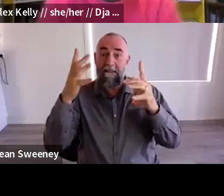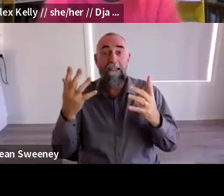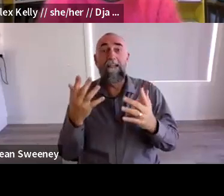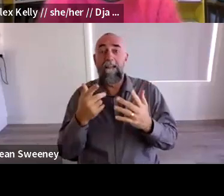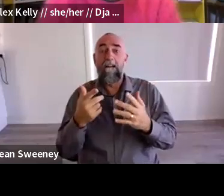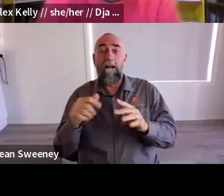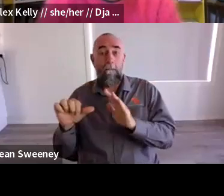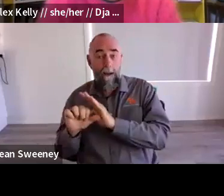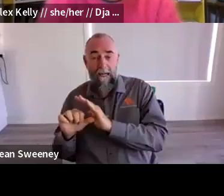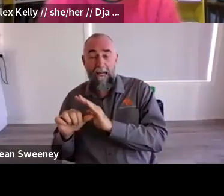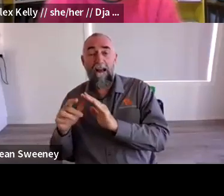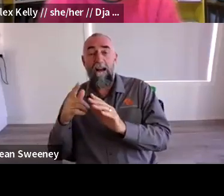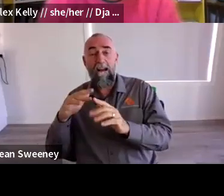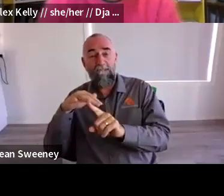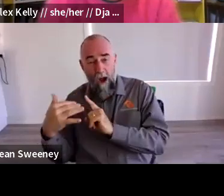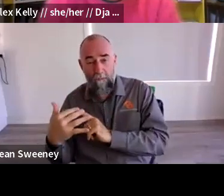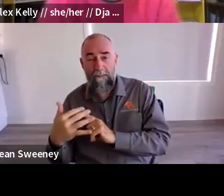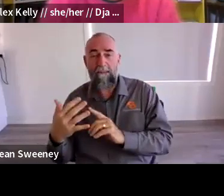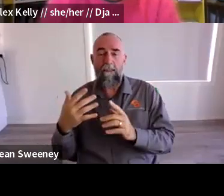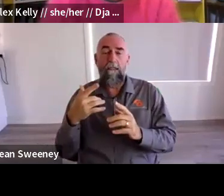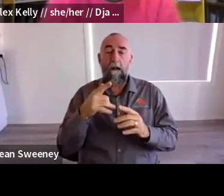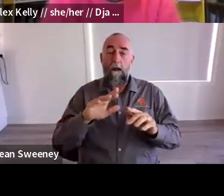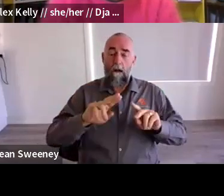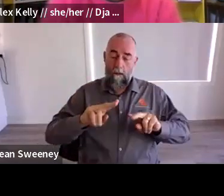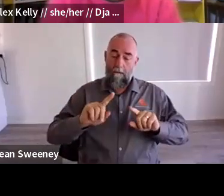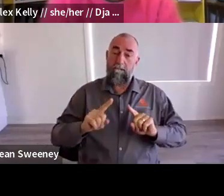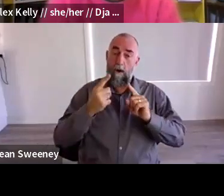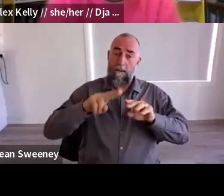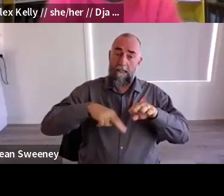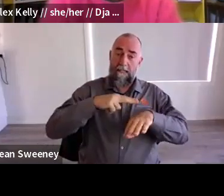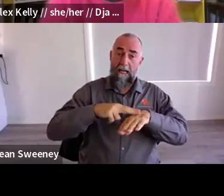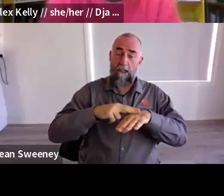out this conversation. Particularly talk about money, but climate and